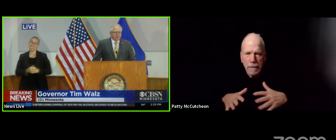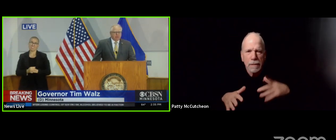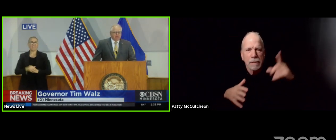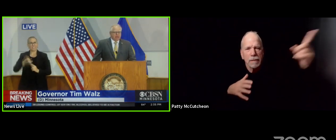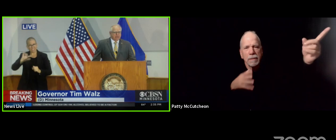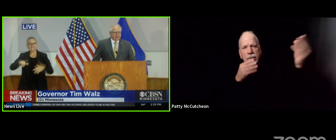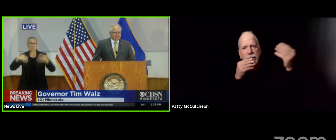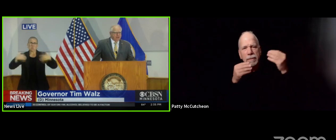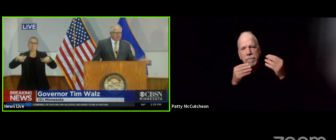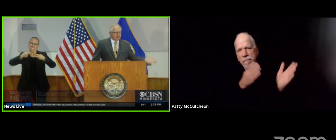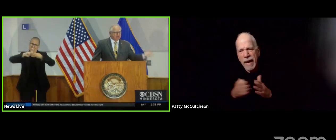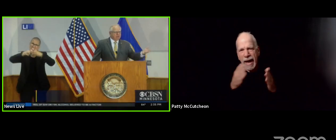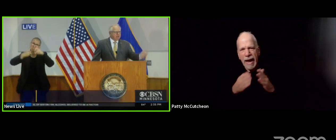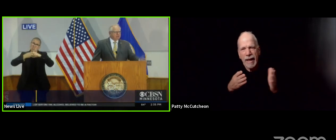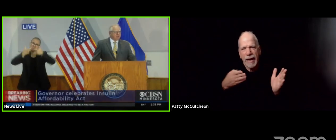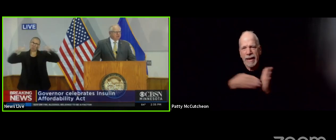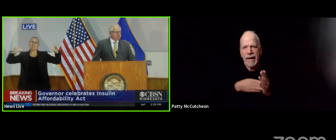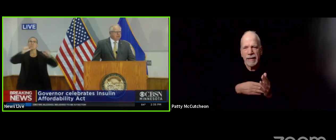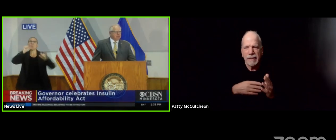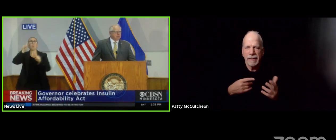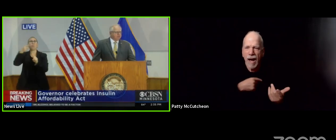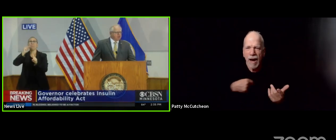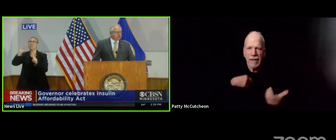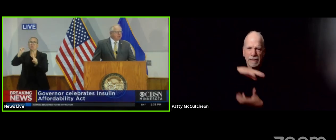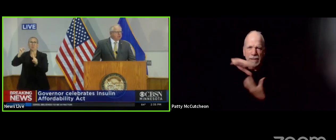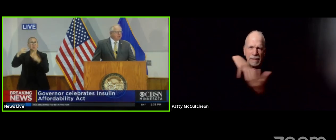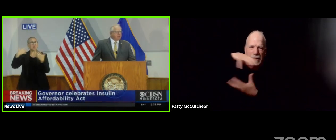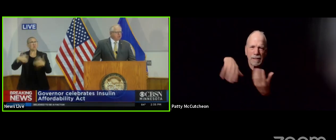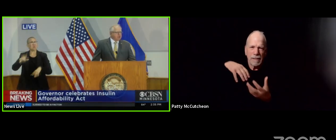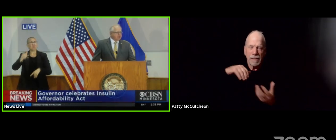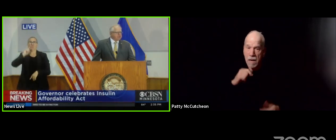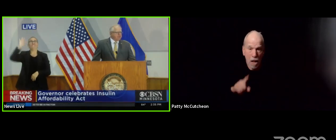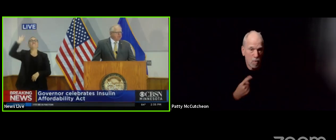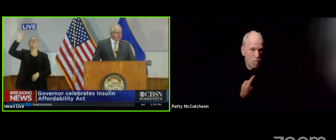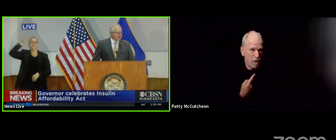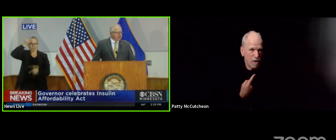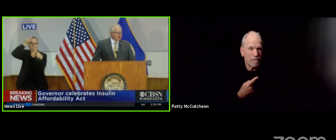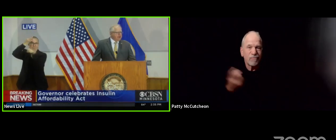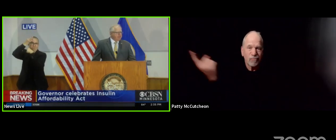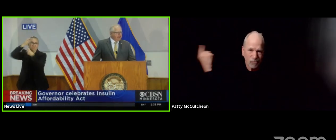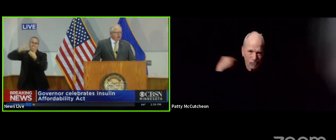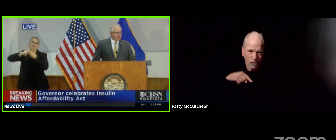CASE, THESE ADVOCATES AND THESE LEGISLATORS SAID, THE FIRST THING WE NEED TO DO IS CREATE A SAFETY NET. AND I DON'T WANT